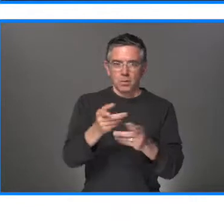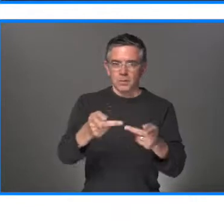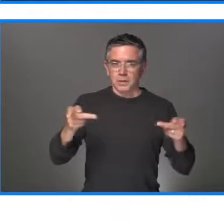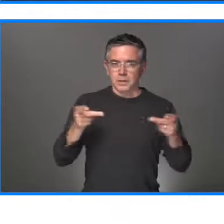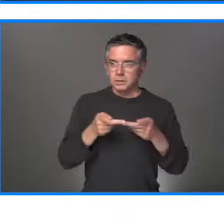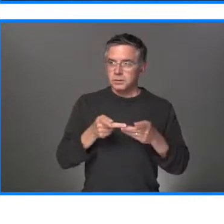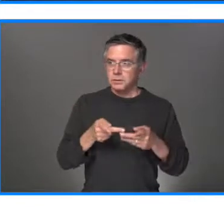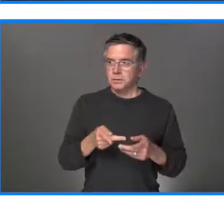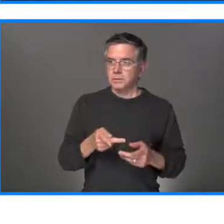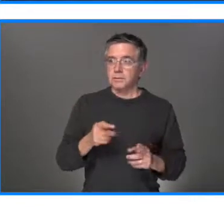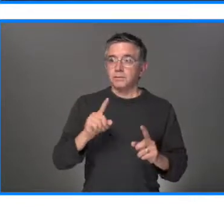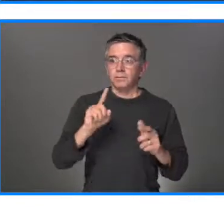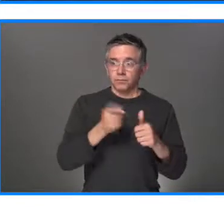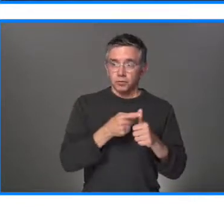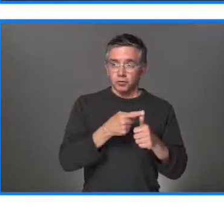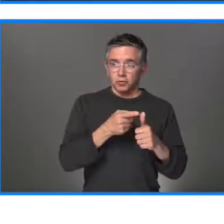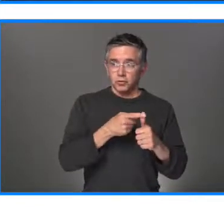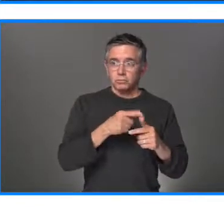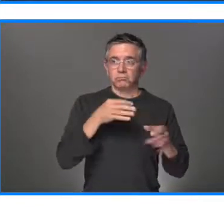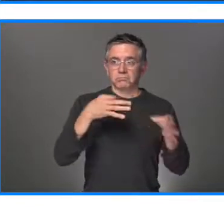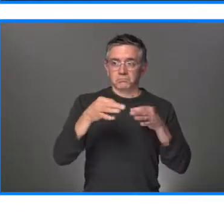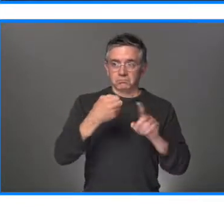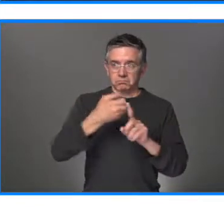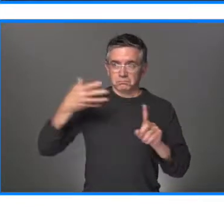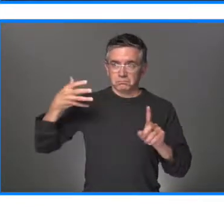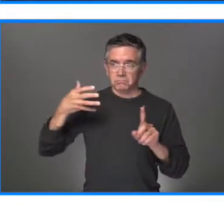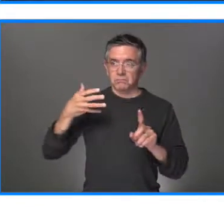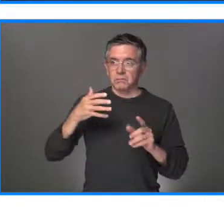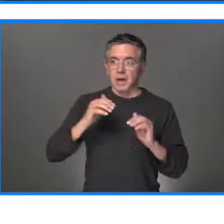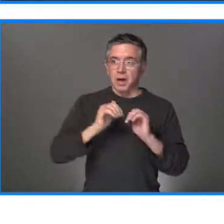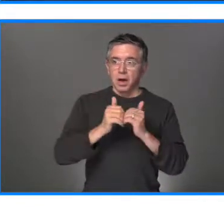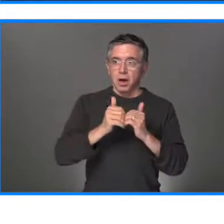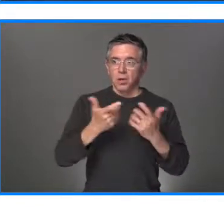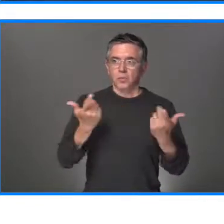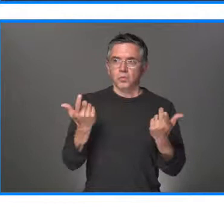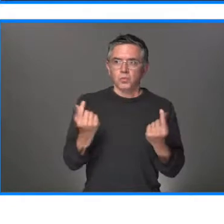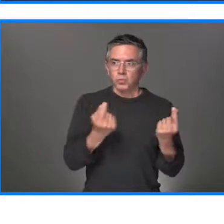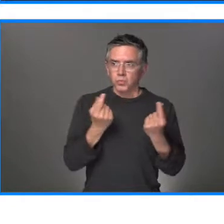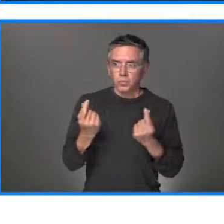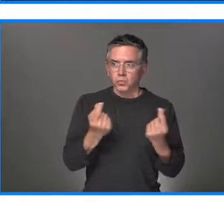on vaccine availability, and how we're doing to get our community vaccinated.